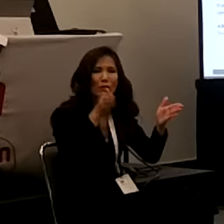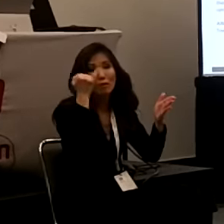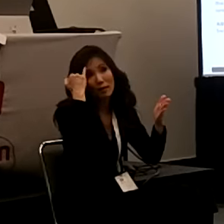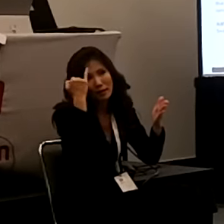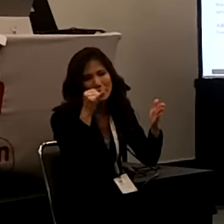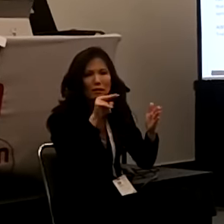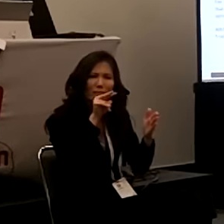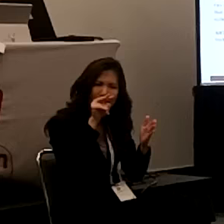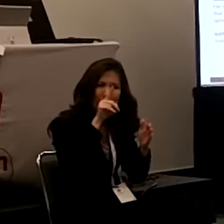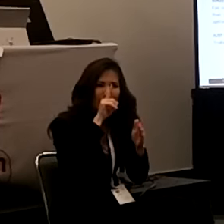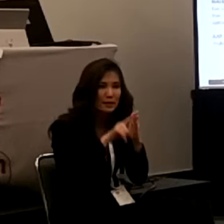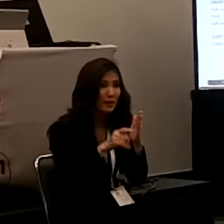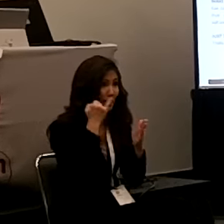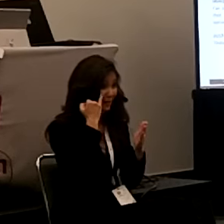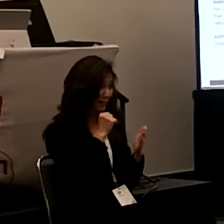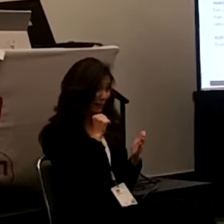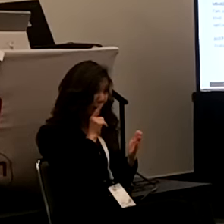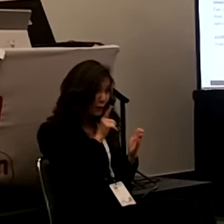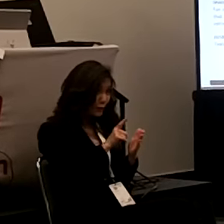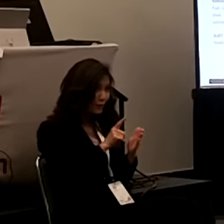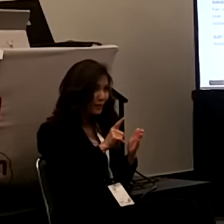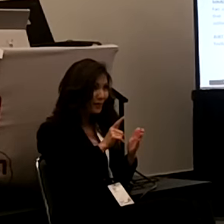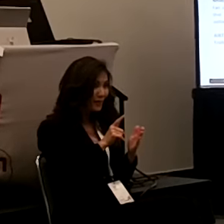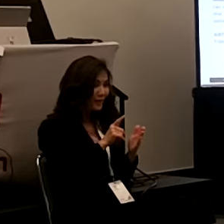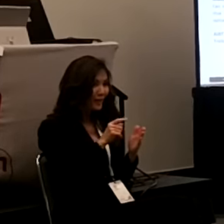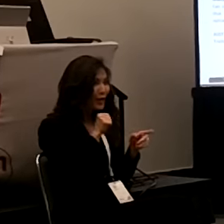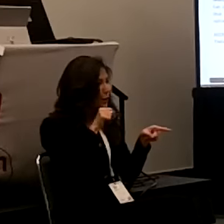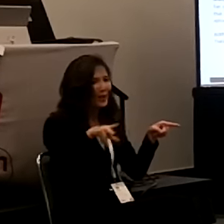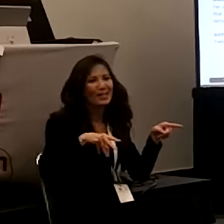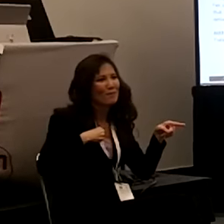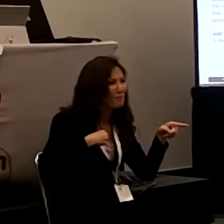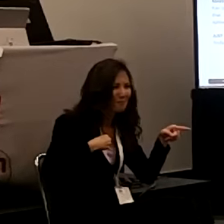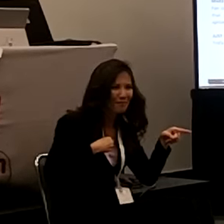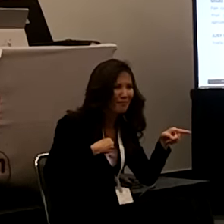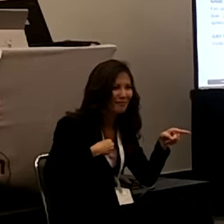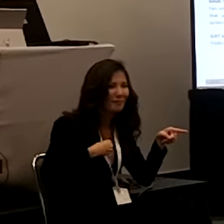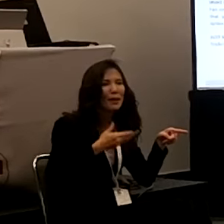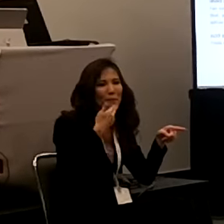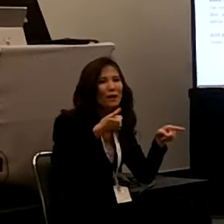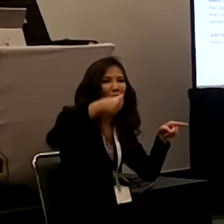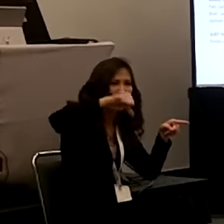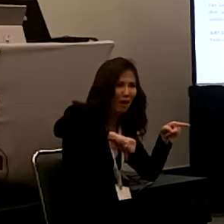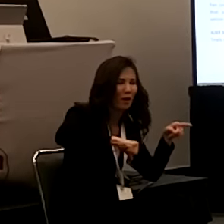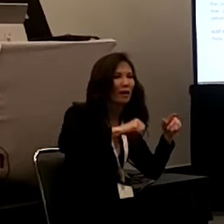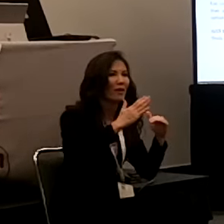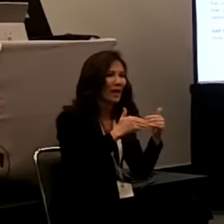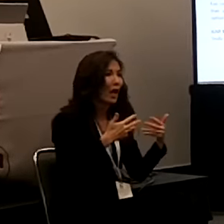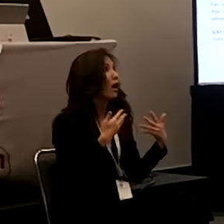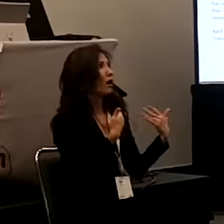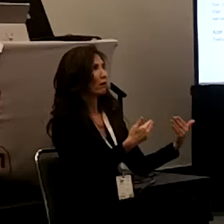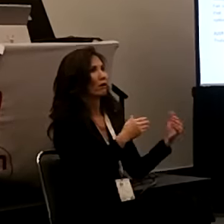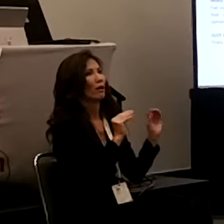But if you aren't sure, then just don't... It's better to be a little bit wary.